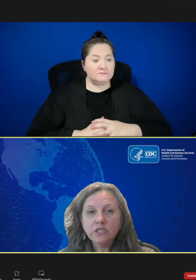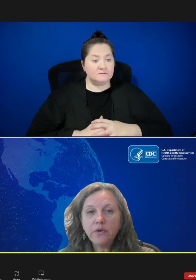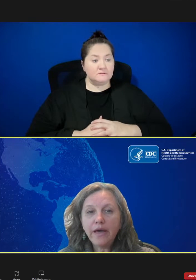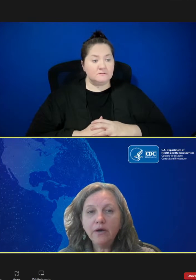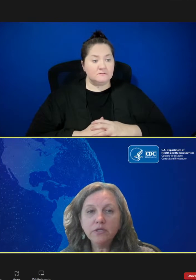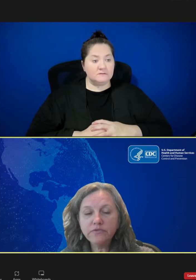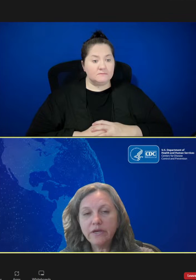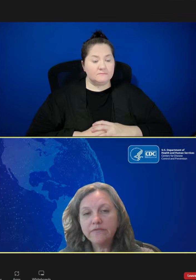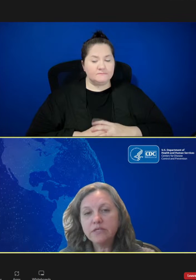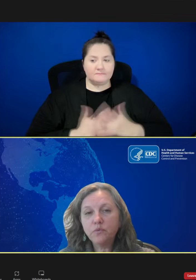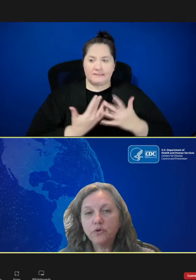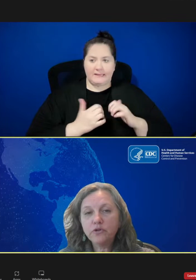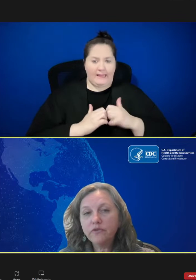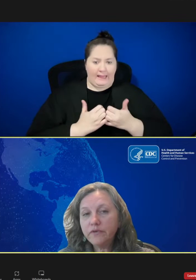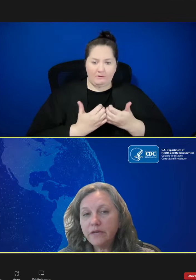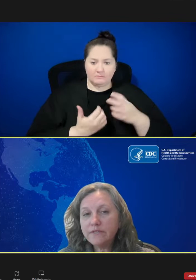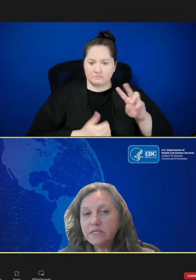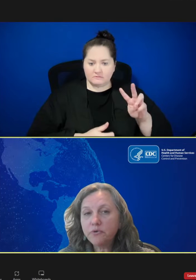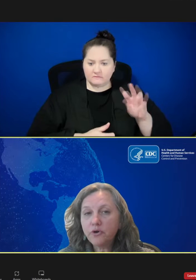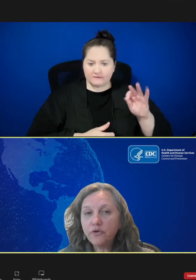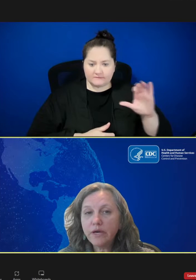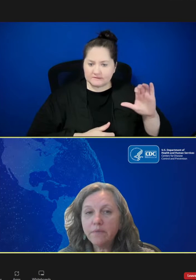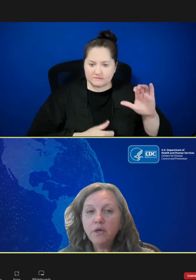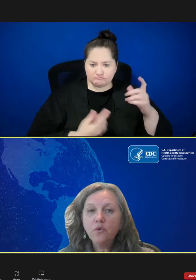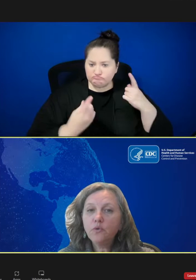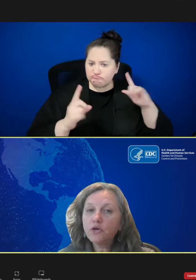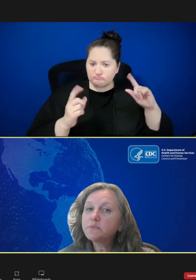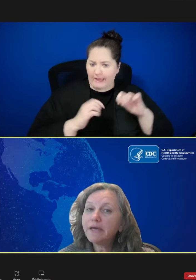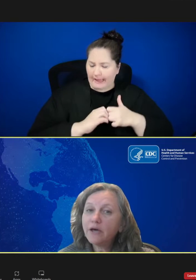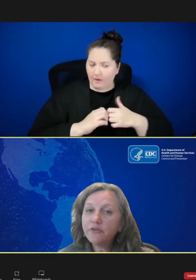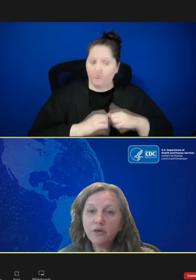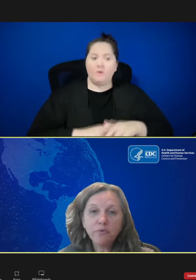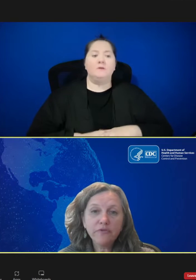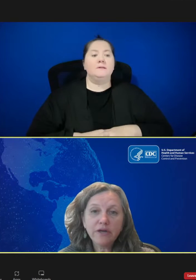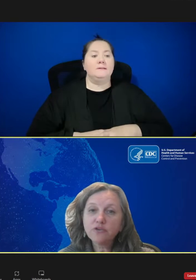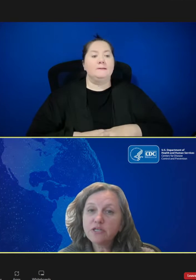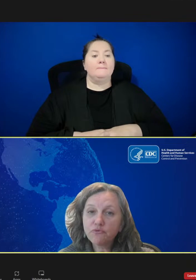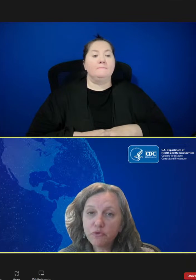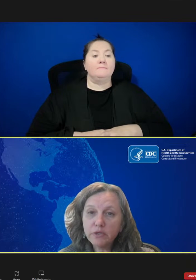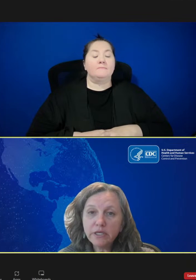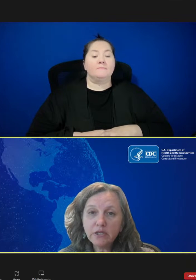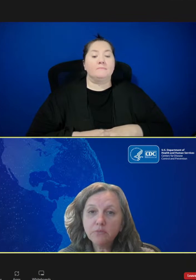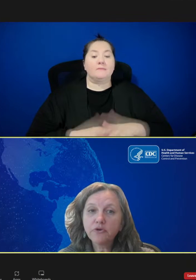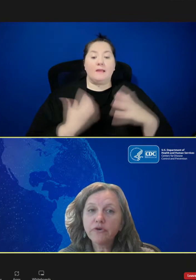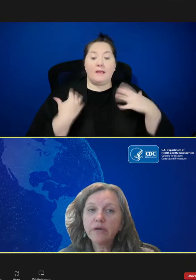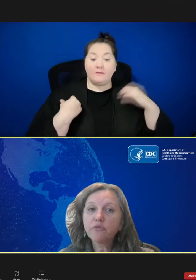So, how does VFC work? The VFC program works by healthcare providers enrolling in the program